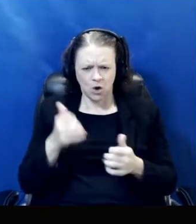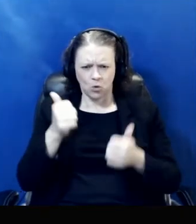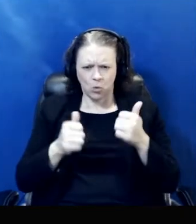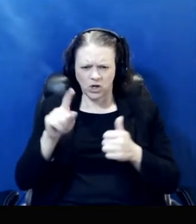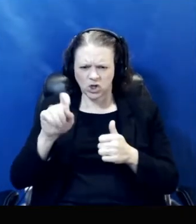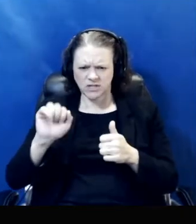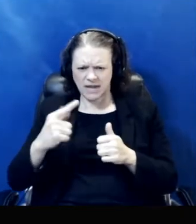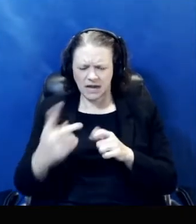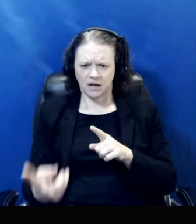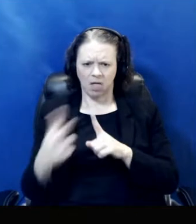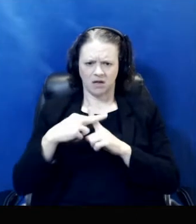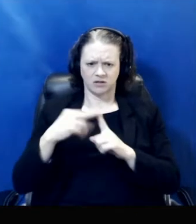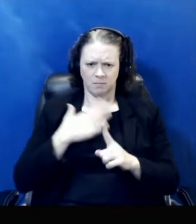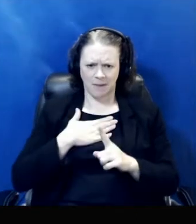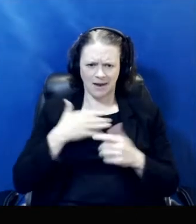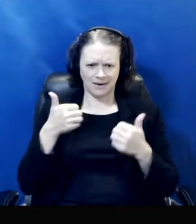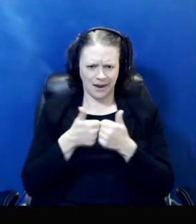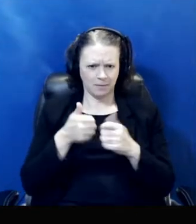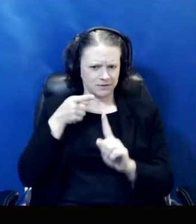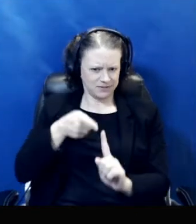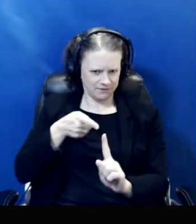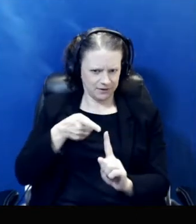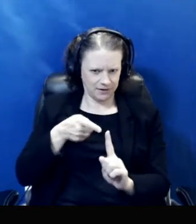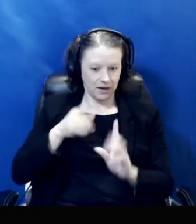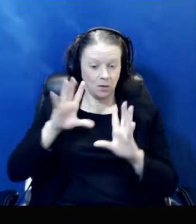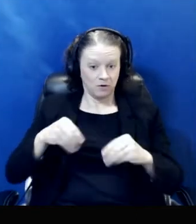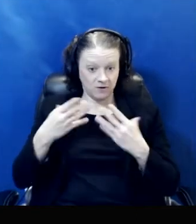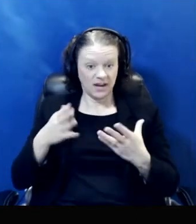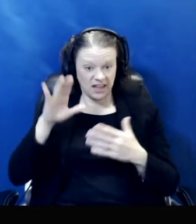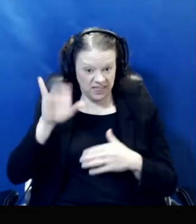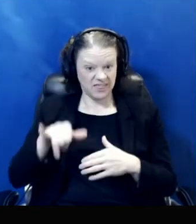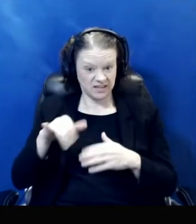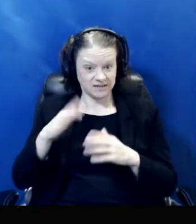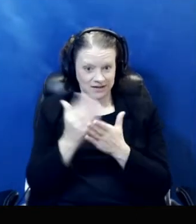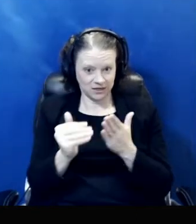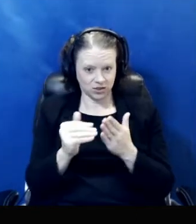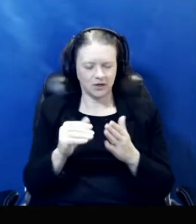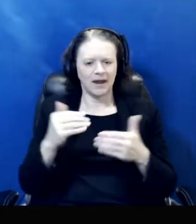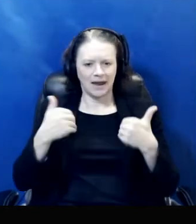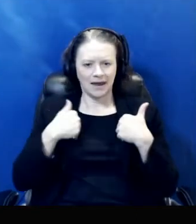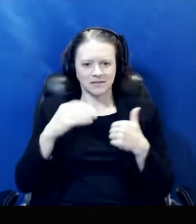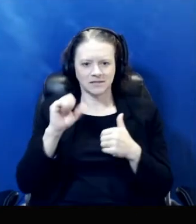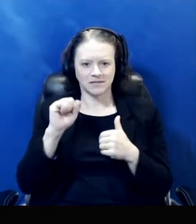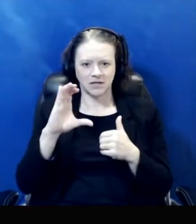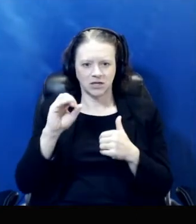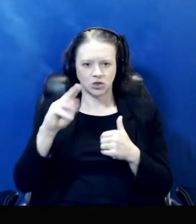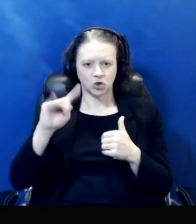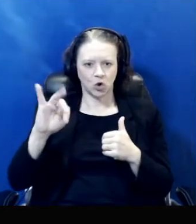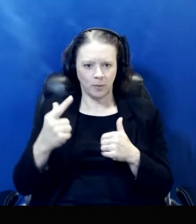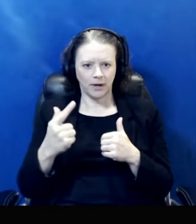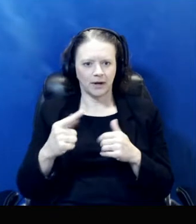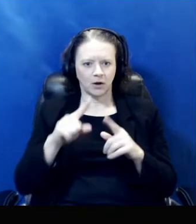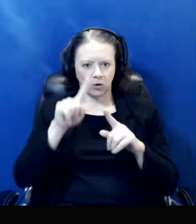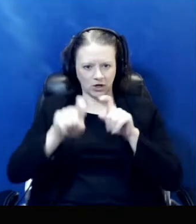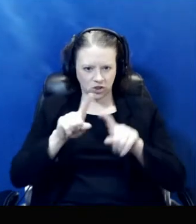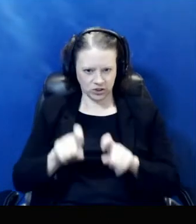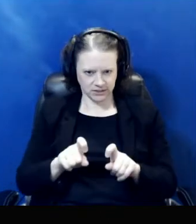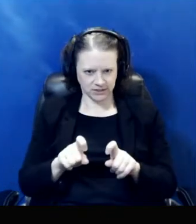in particular, by providing this new section that has scoping questions. The scoping questions are generally a yes/no